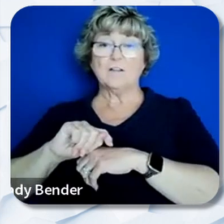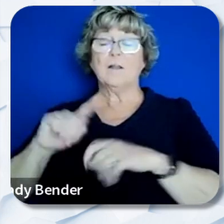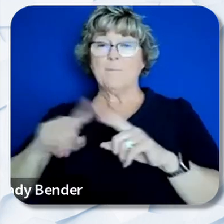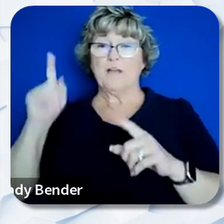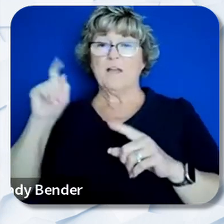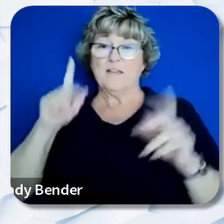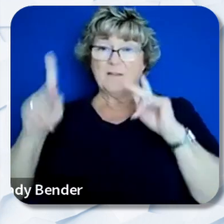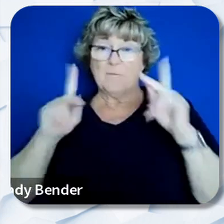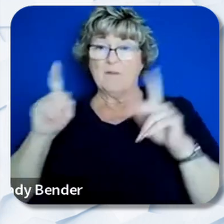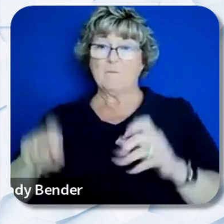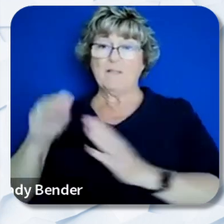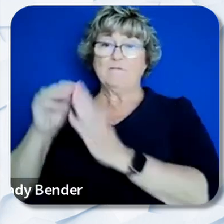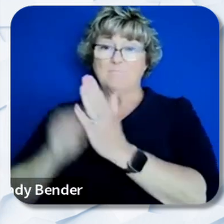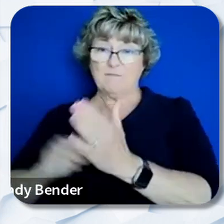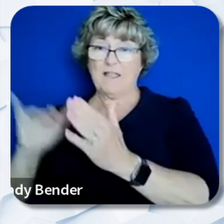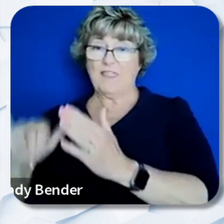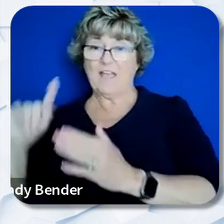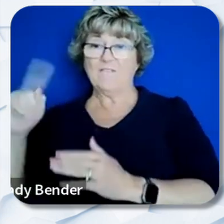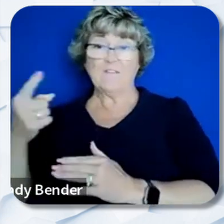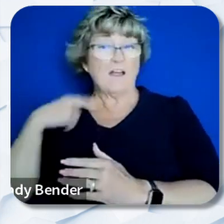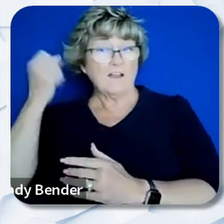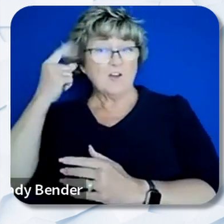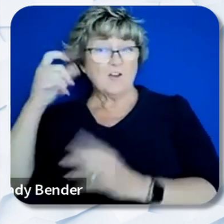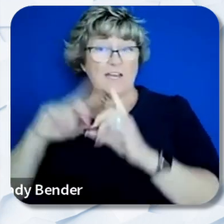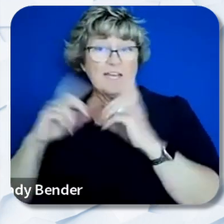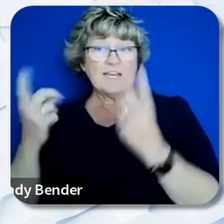to complete that process. I understand districts are going through the differentiated assistance